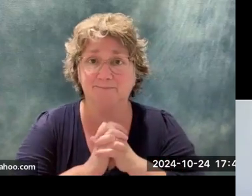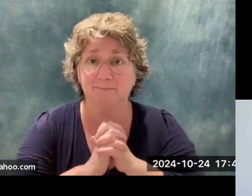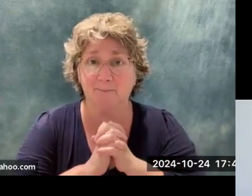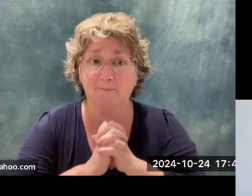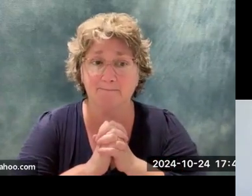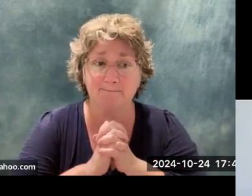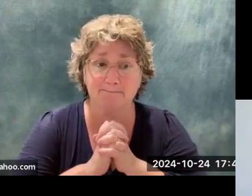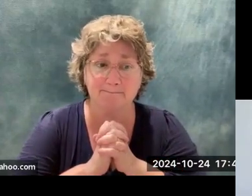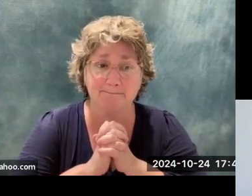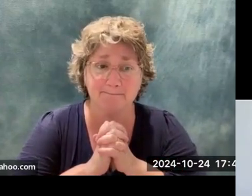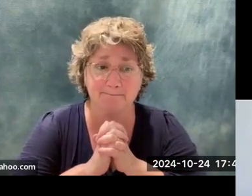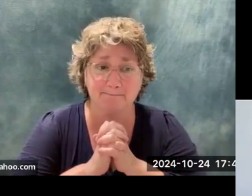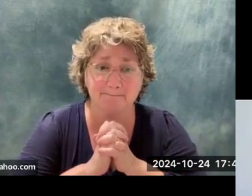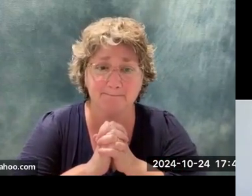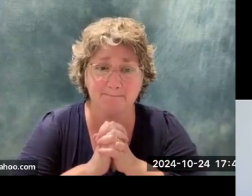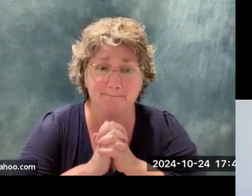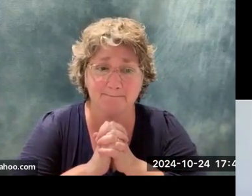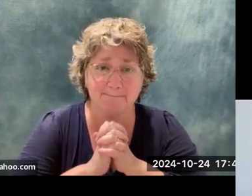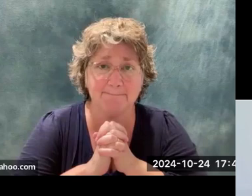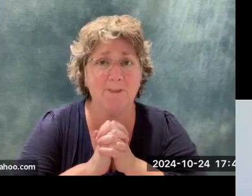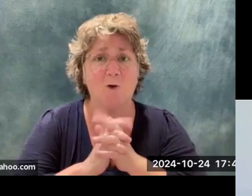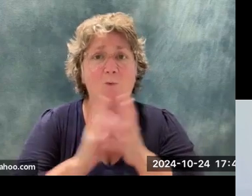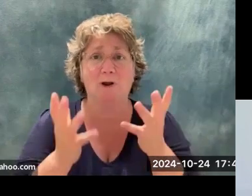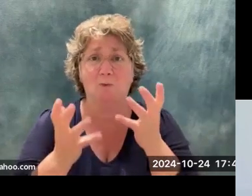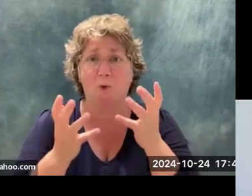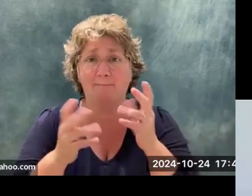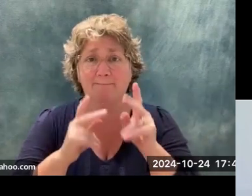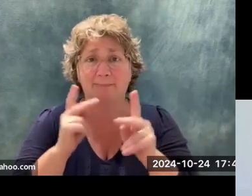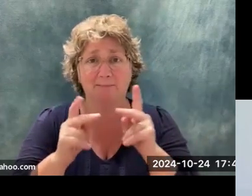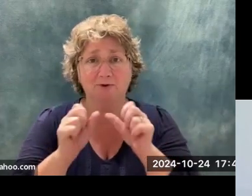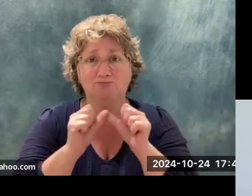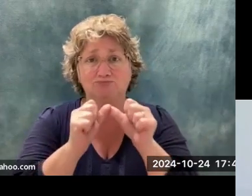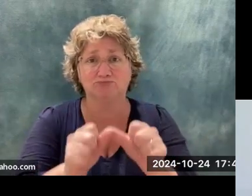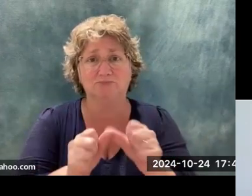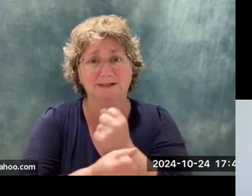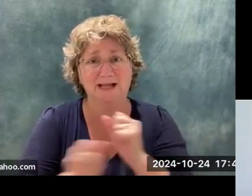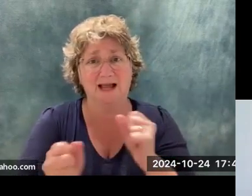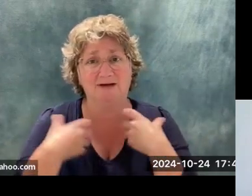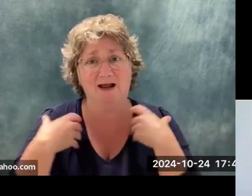we want to enable people to stay safe and healthy. So happy to take your questions.